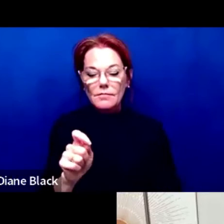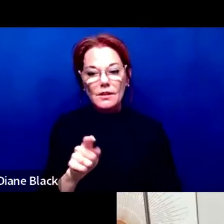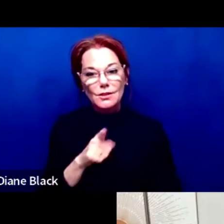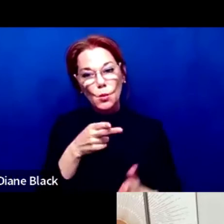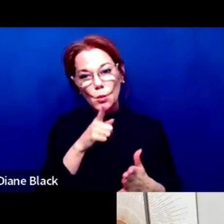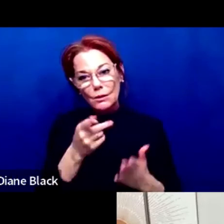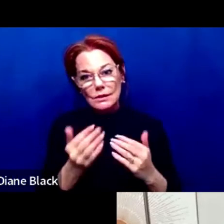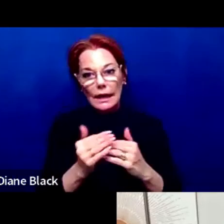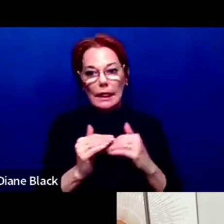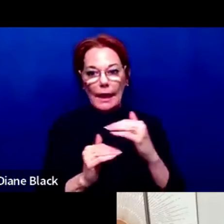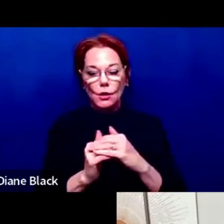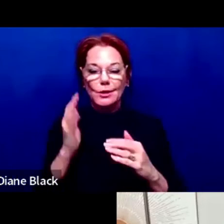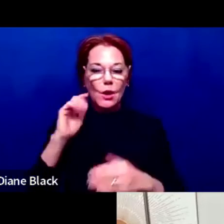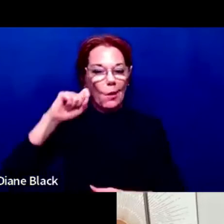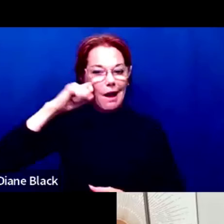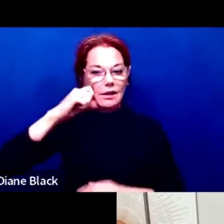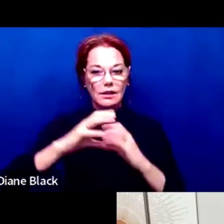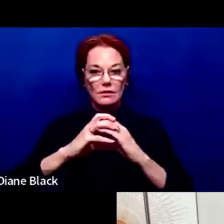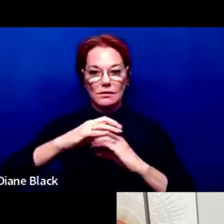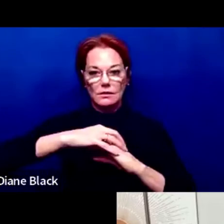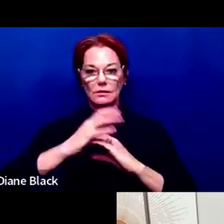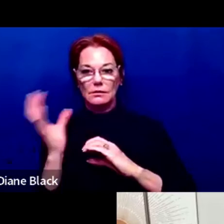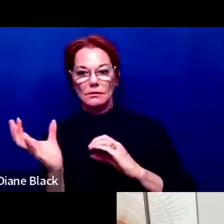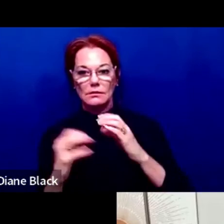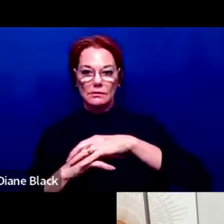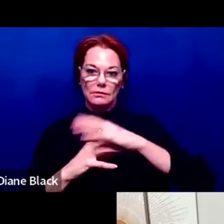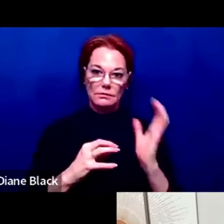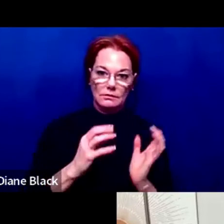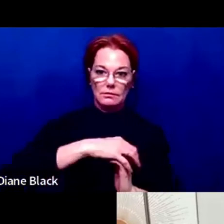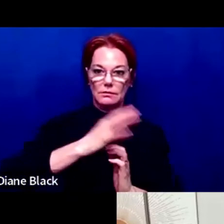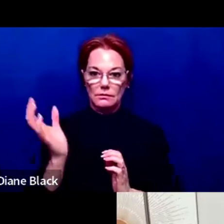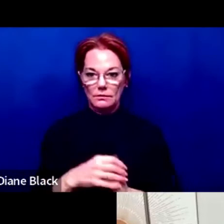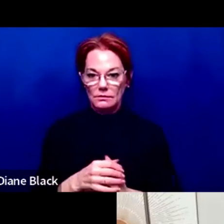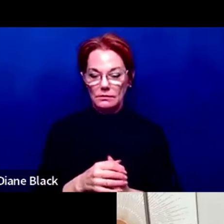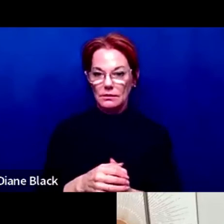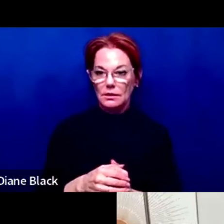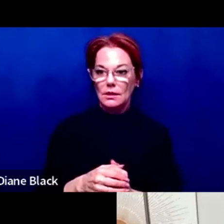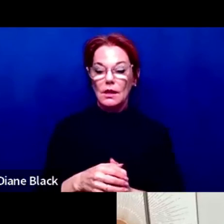Sorry, I haven't drank for three years. So there's no alcohol. I have no place to stay. There's